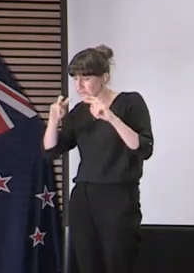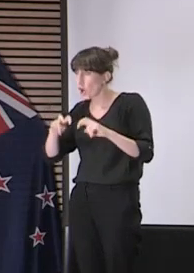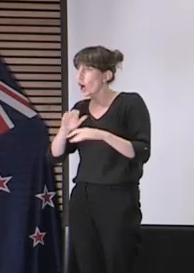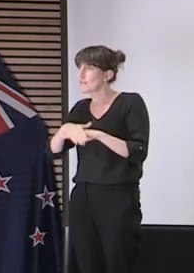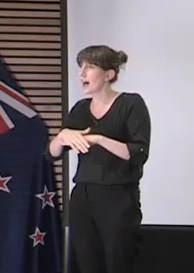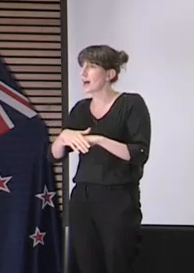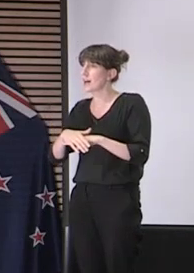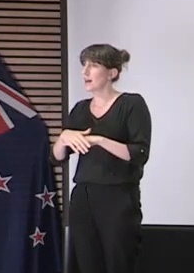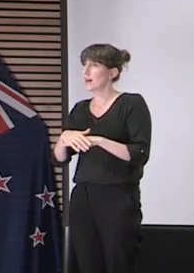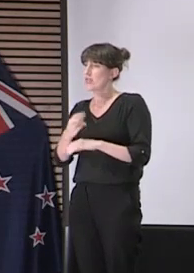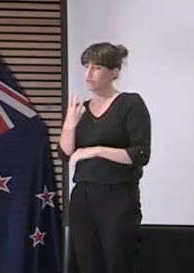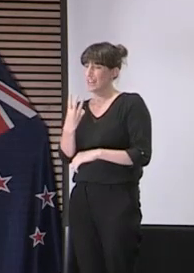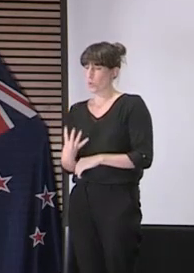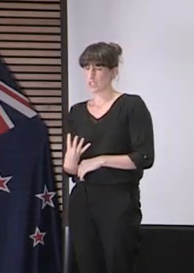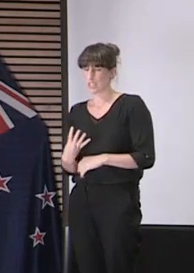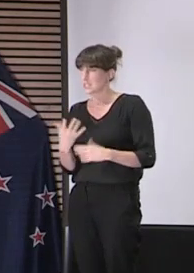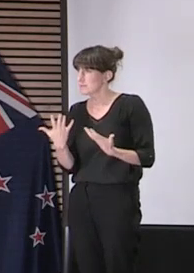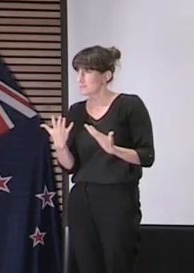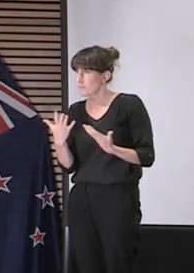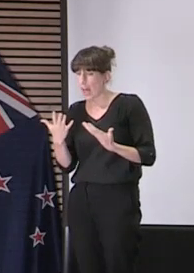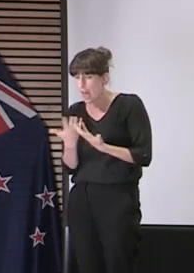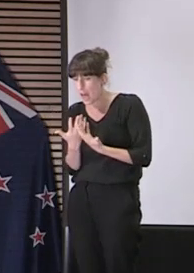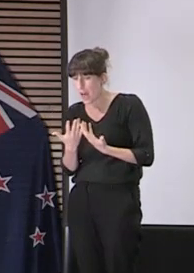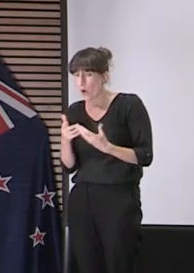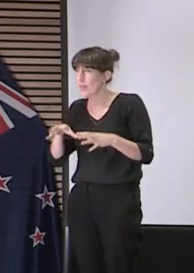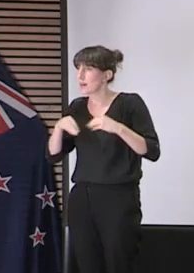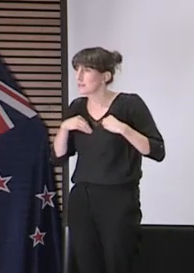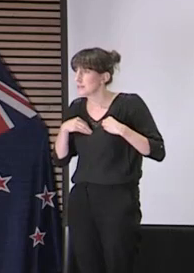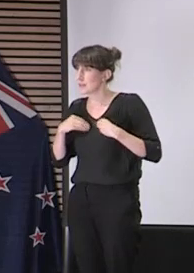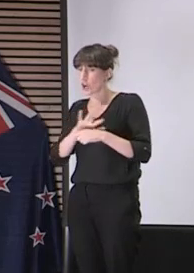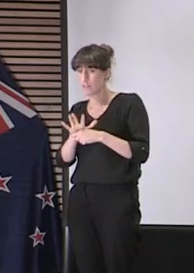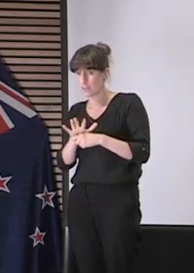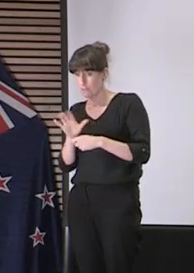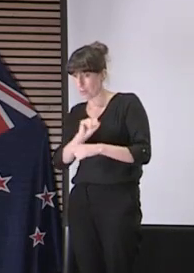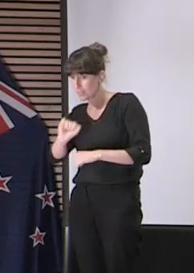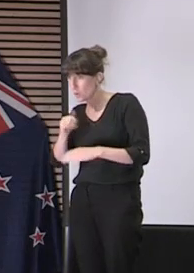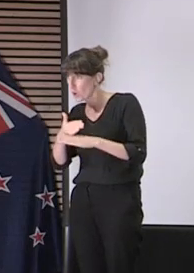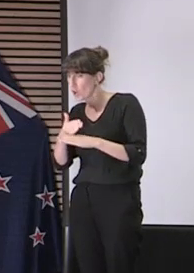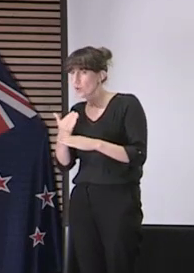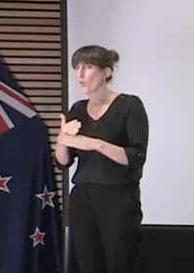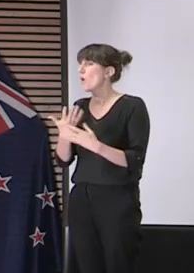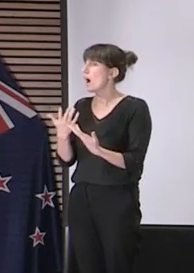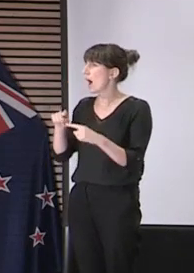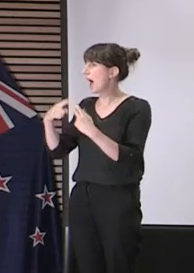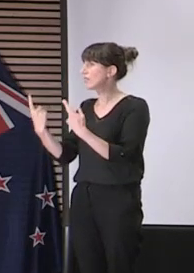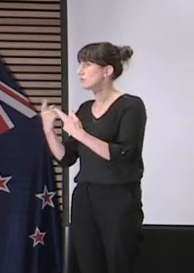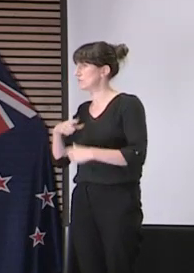determine of those who have acquired the infection onshore here what proportion was